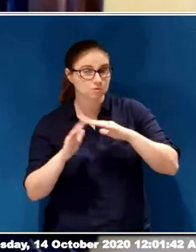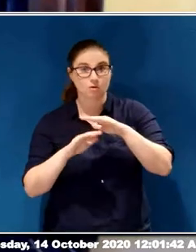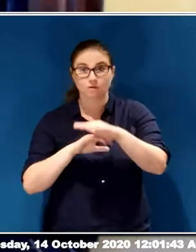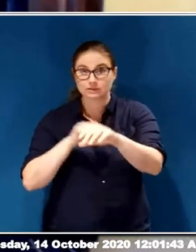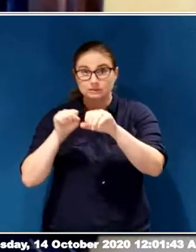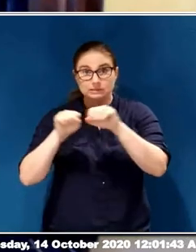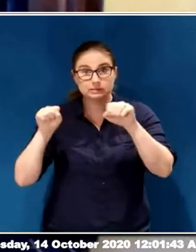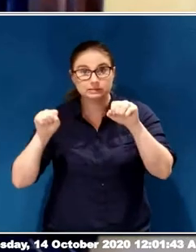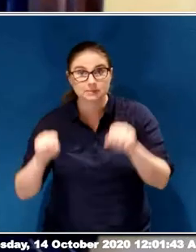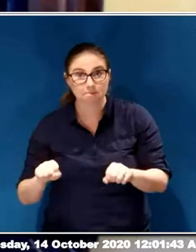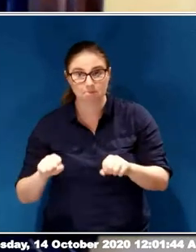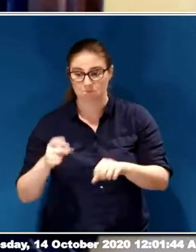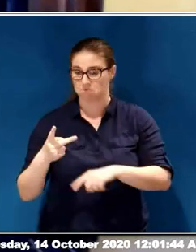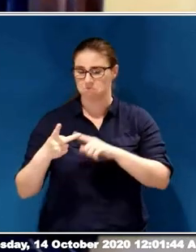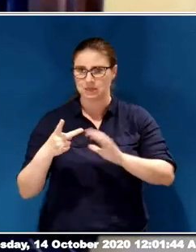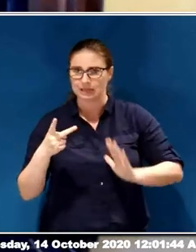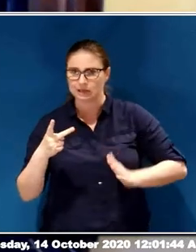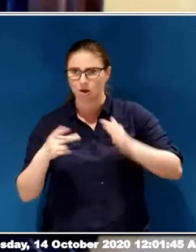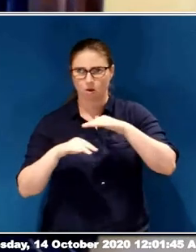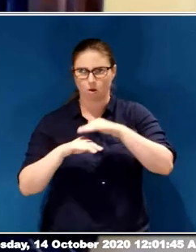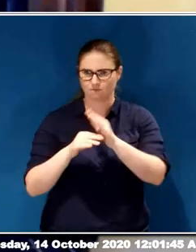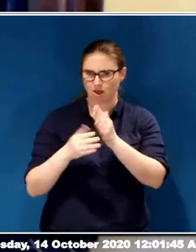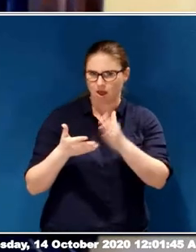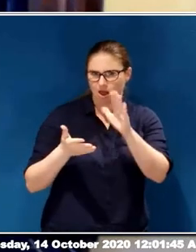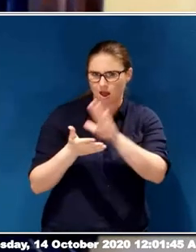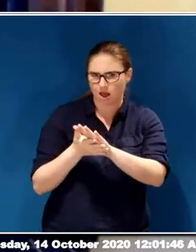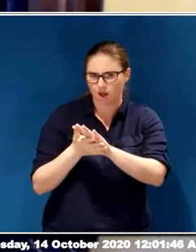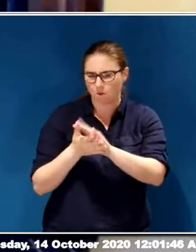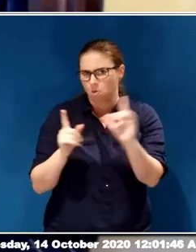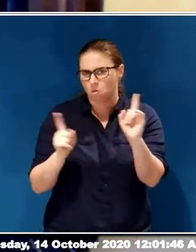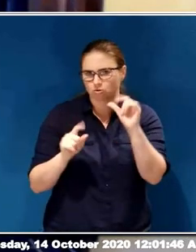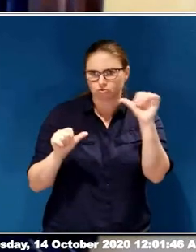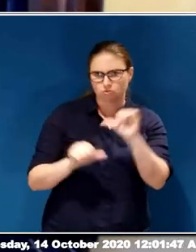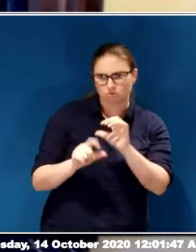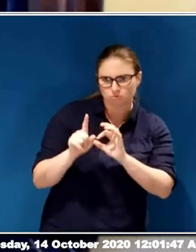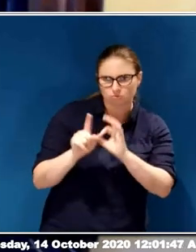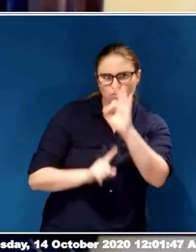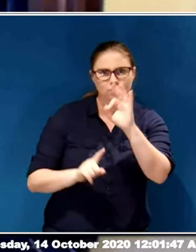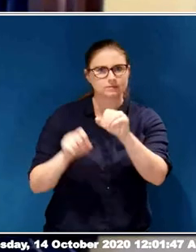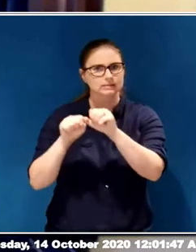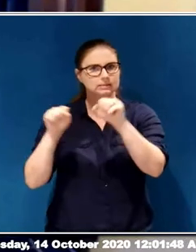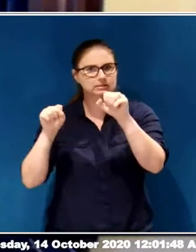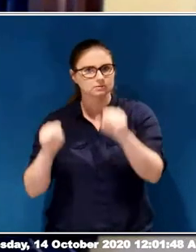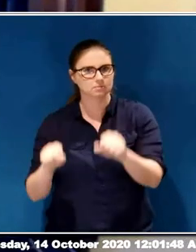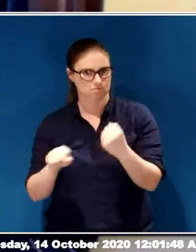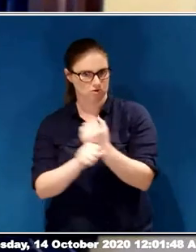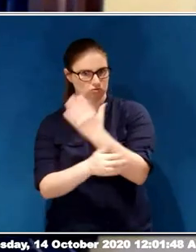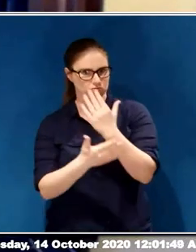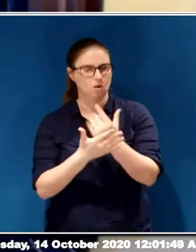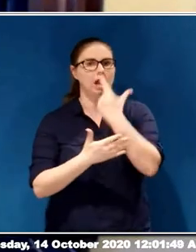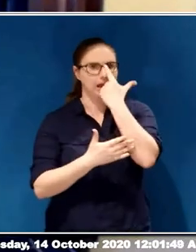make systems more equitable and inclusive, as well as at the level of the school and as well as the level of the classroom.